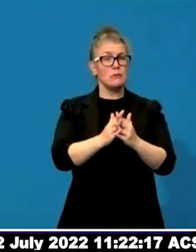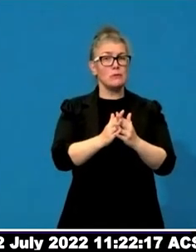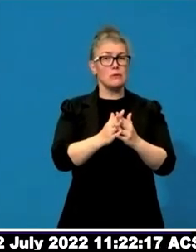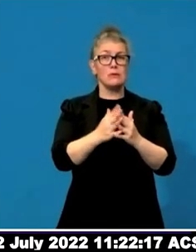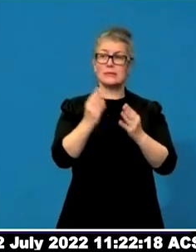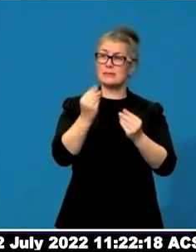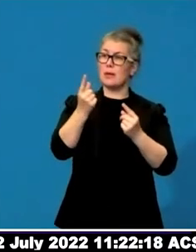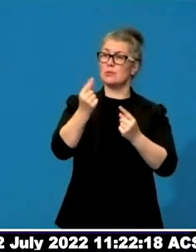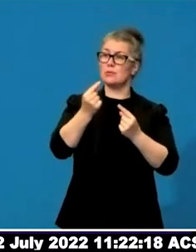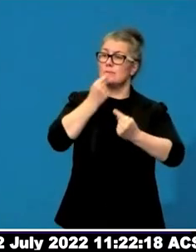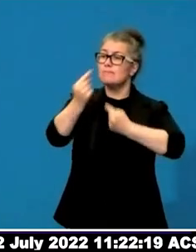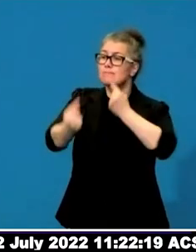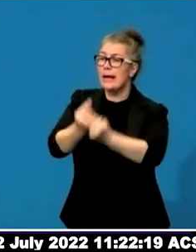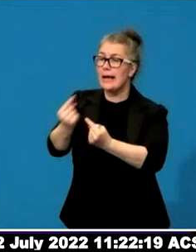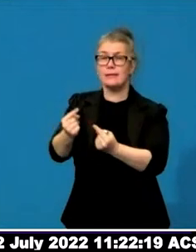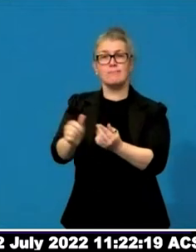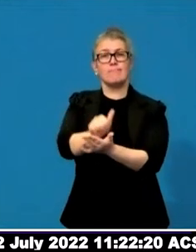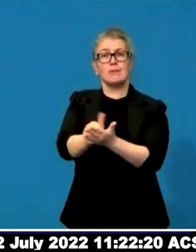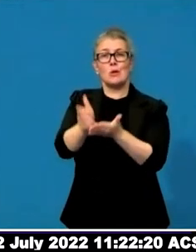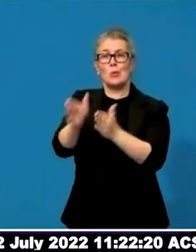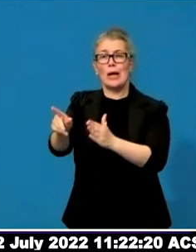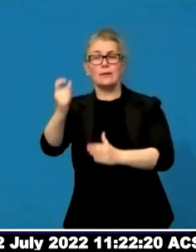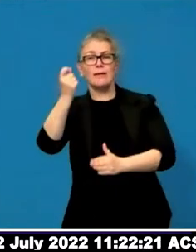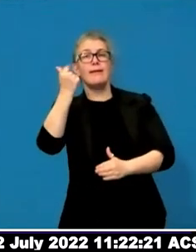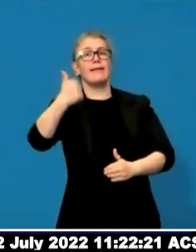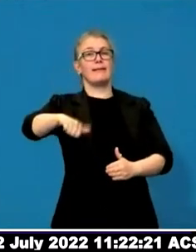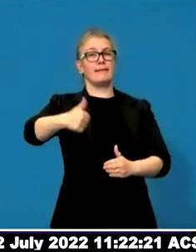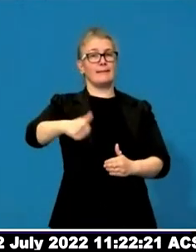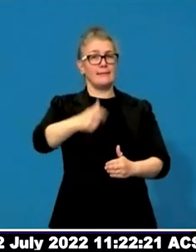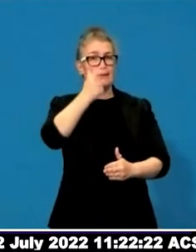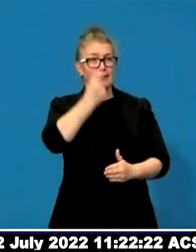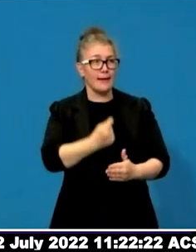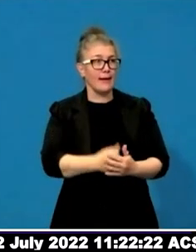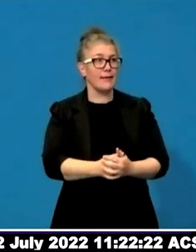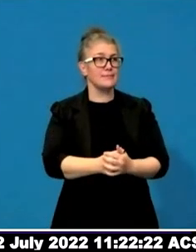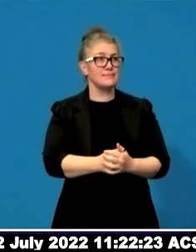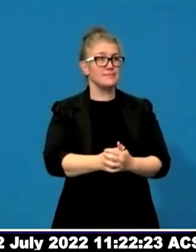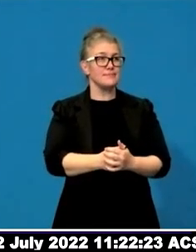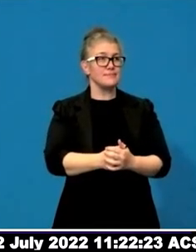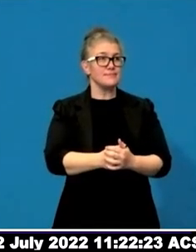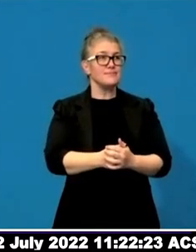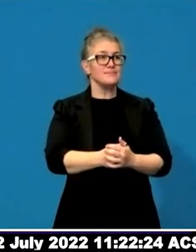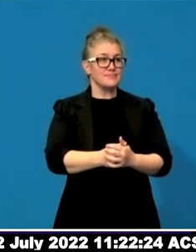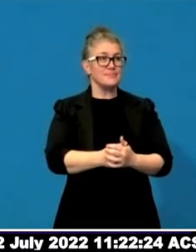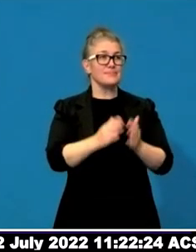to the person in a way that they understand. And that person - COMMISSIONER McEWIN: Ms Walker, is it your view